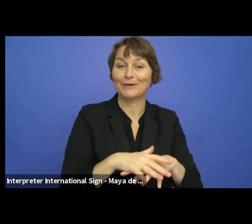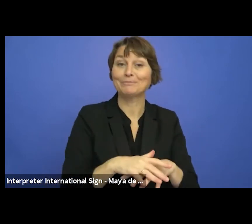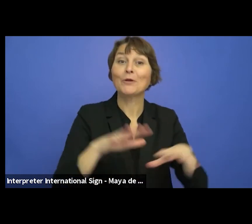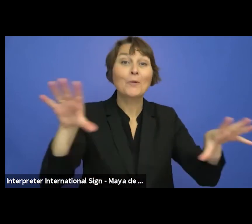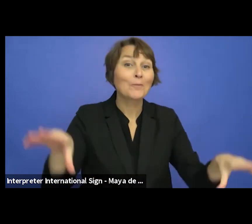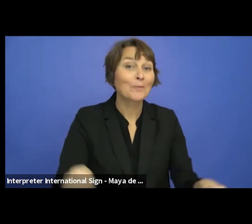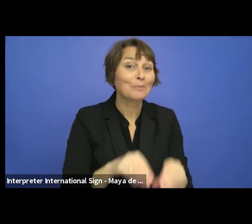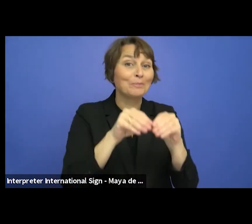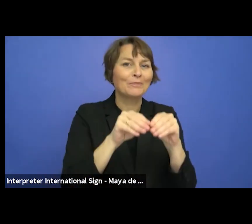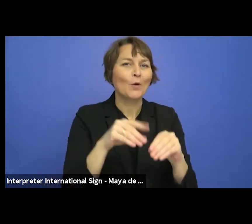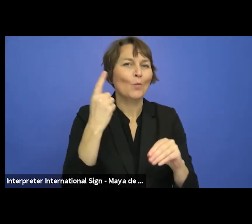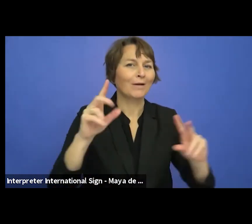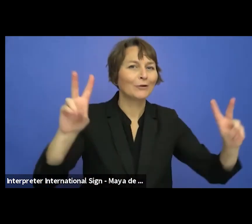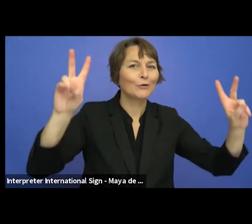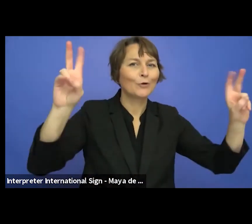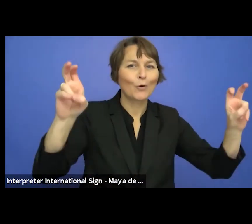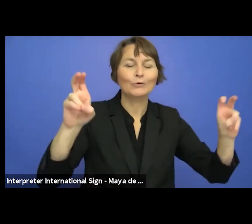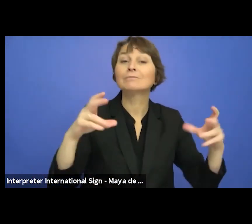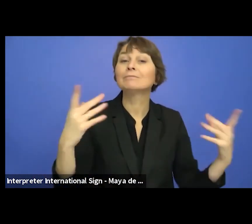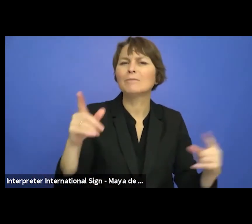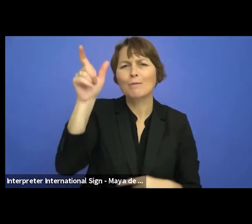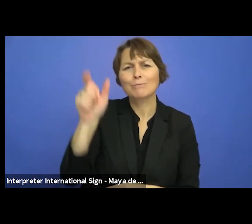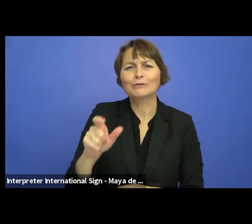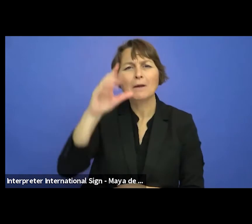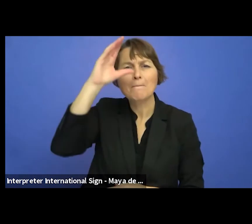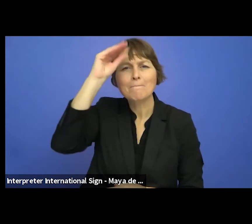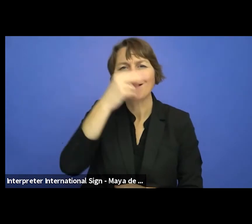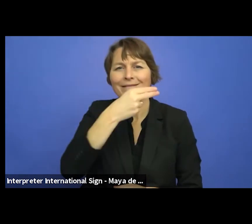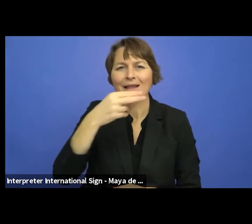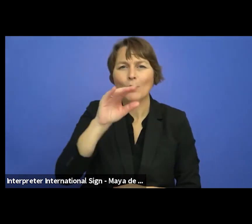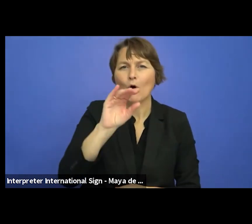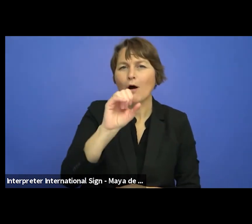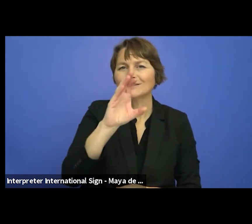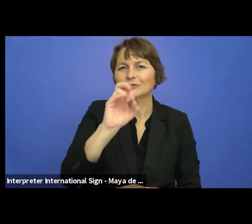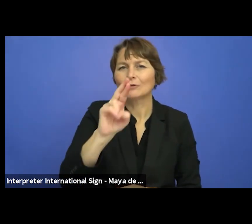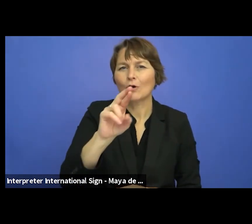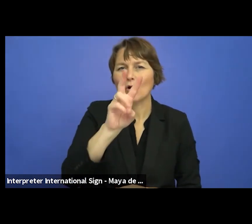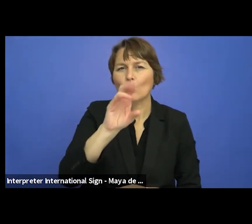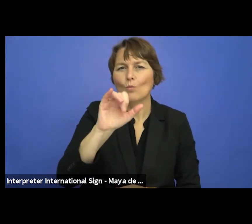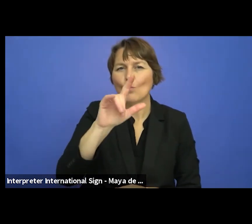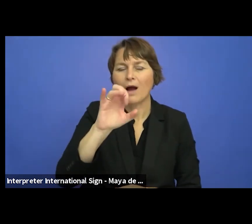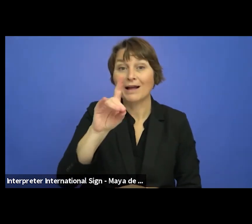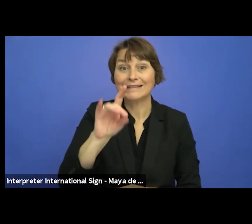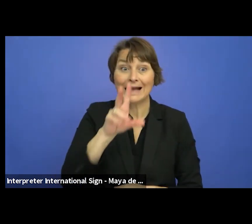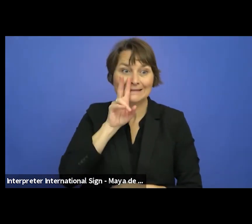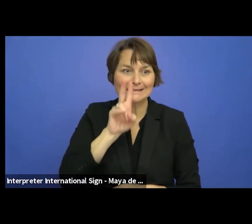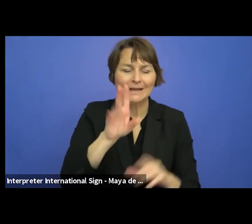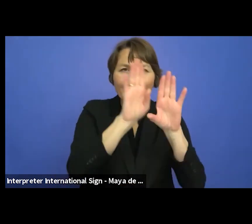quote from Oscar Wilde: I regard the theatre as the greatest of all art forms,